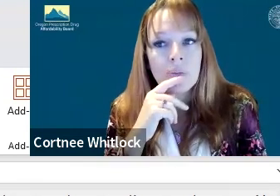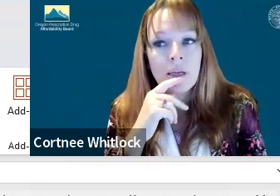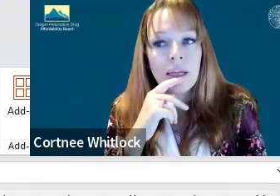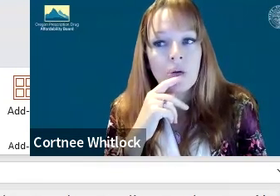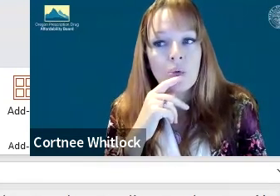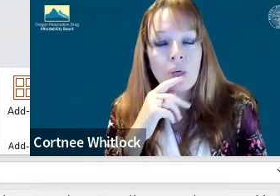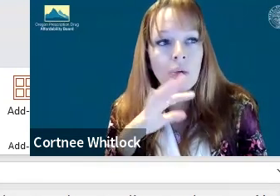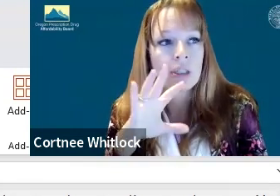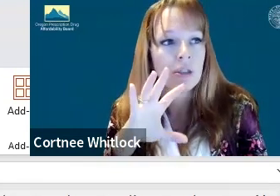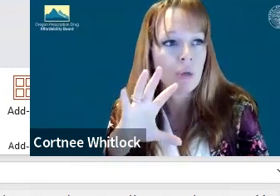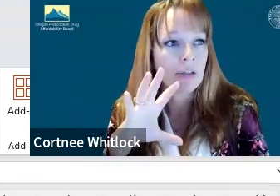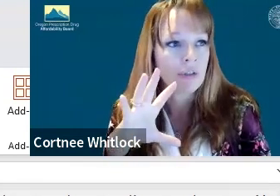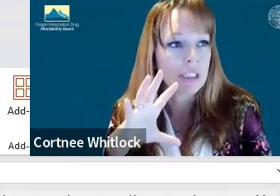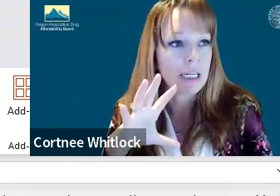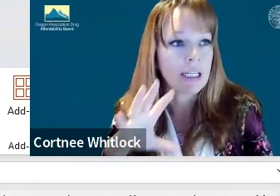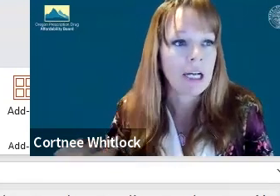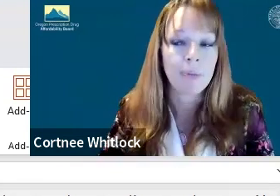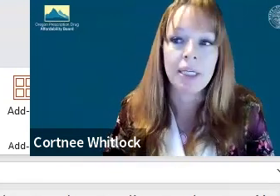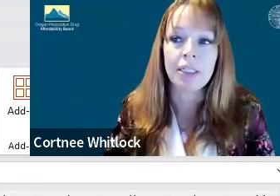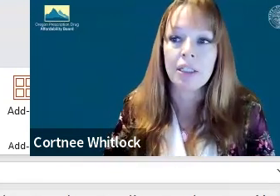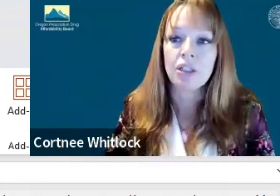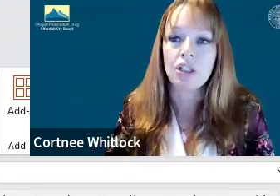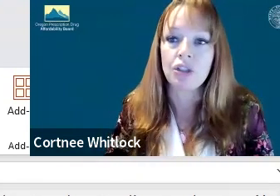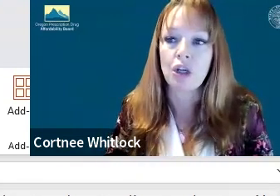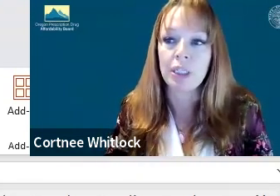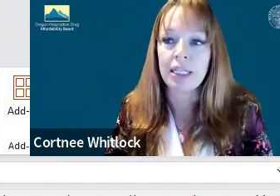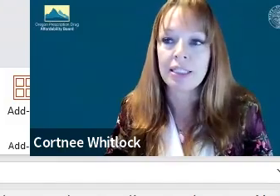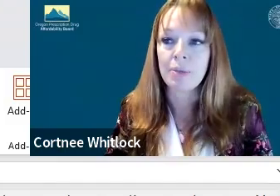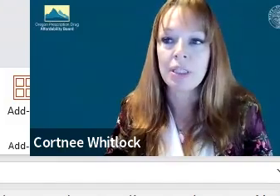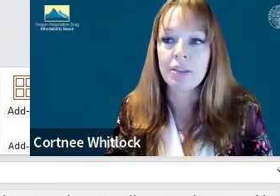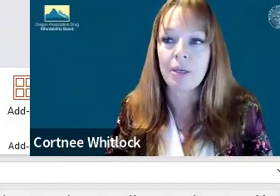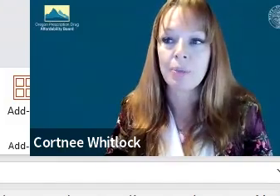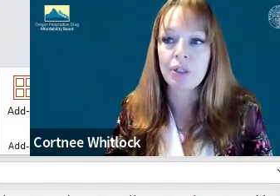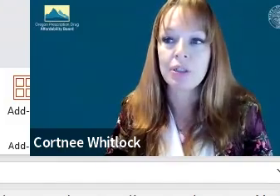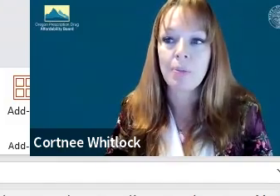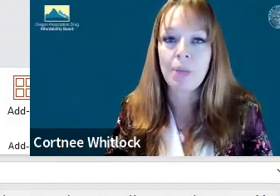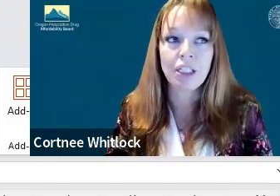Um right now we're still waiting for the data to come in just knowing that some of these numbers